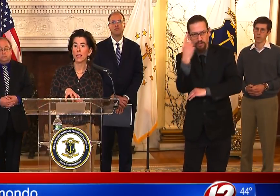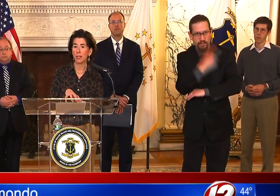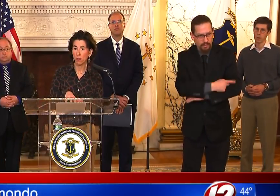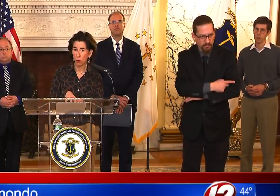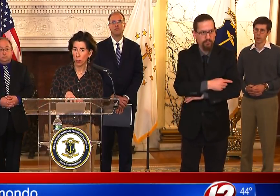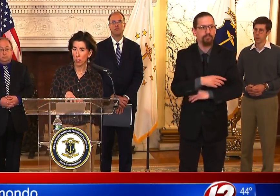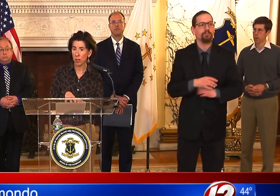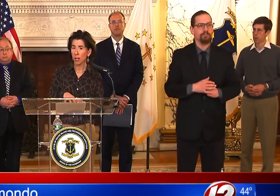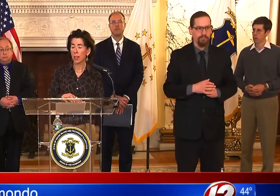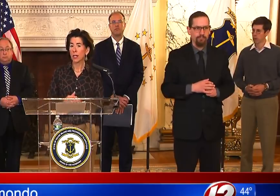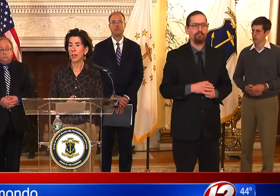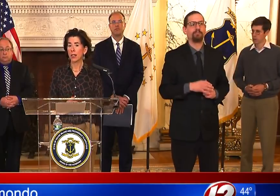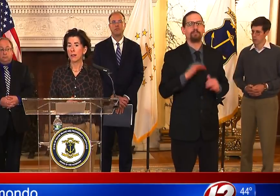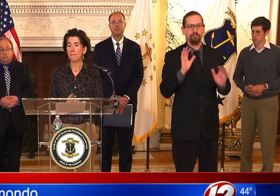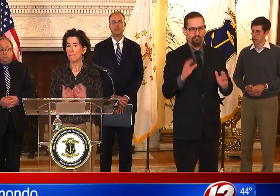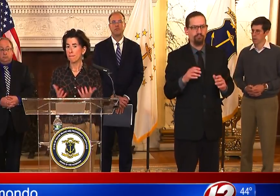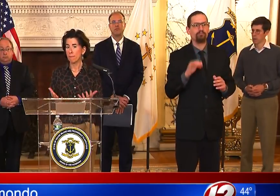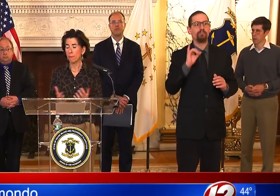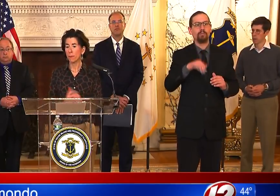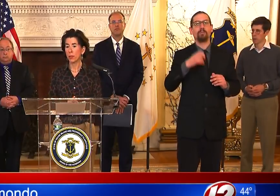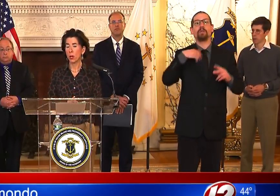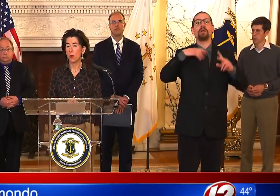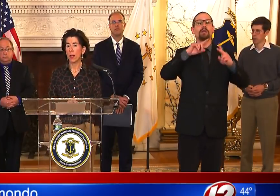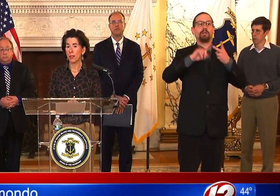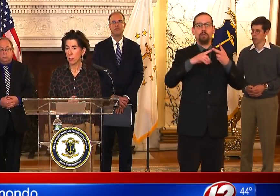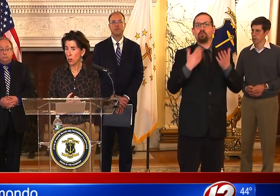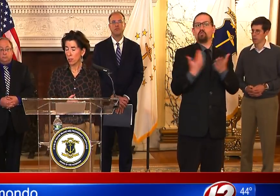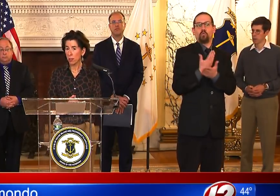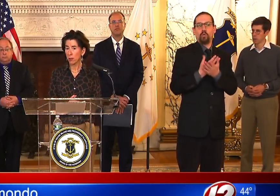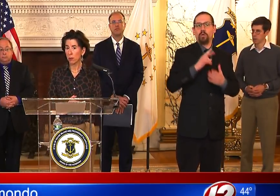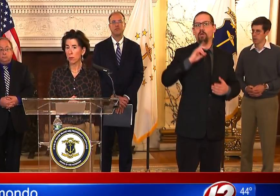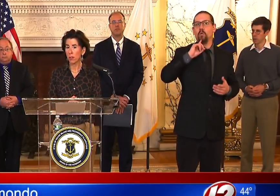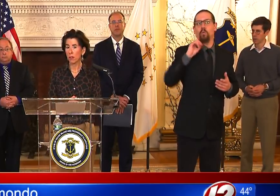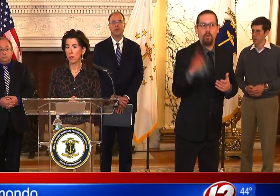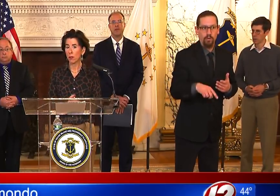SO THAT EXECUTIVE ORDER, WHICH I SIGHED YESTERDAY, SUPERSEDED THE